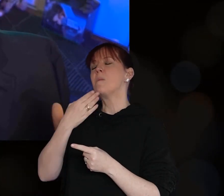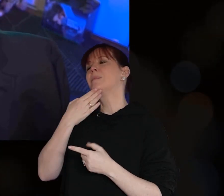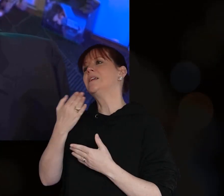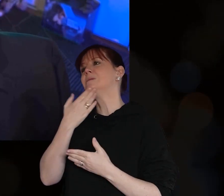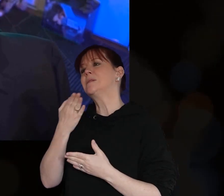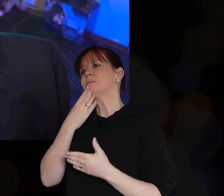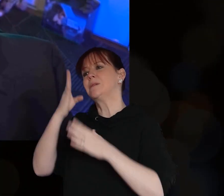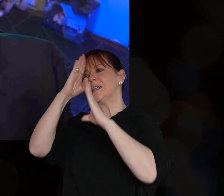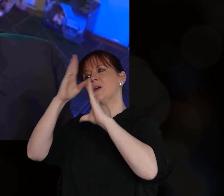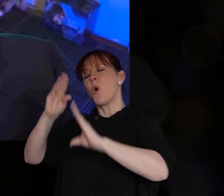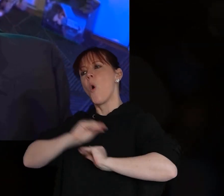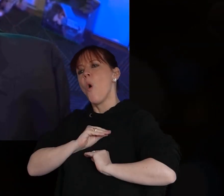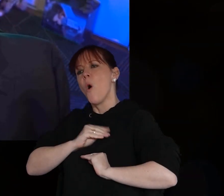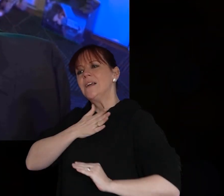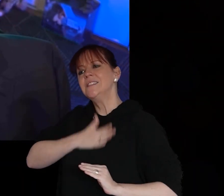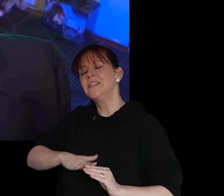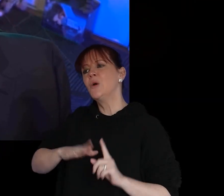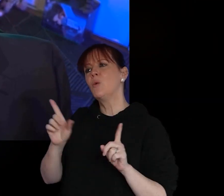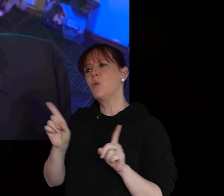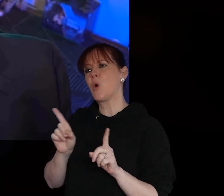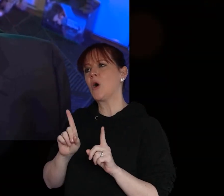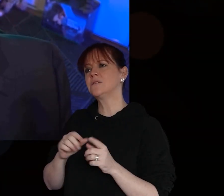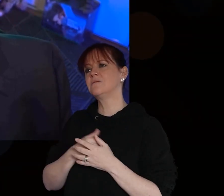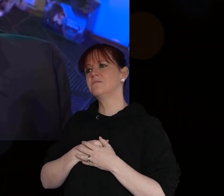what you need. We take care of our own.